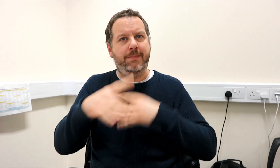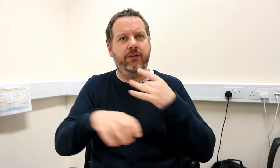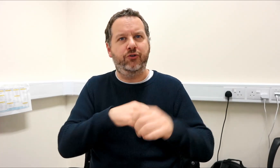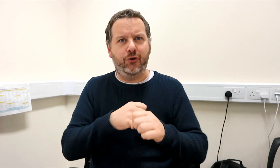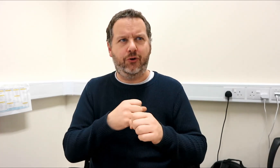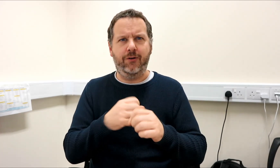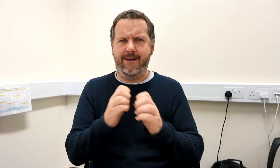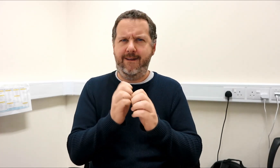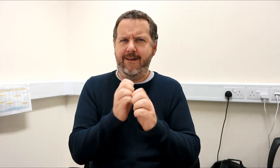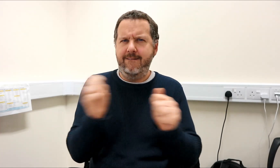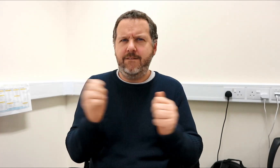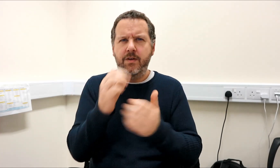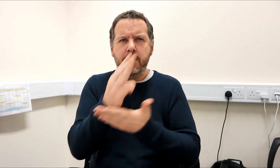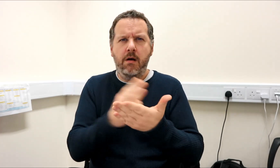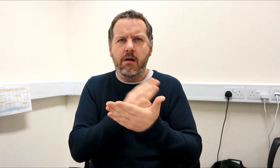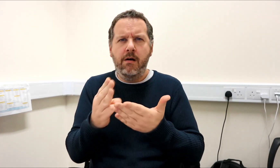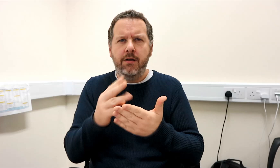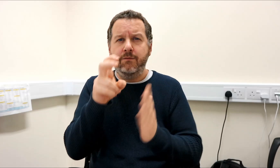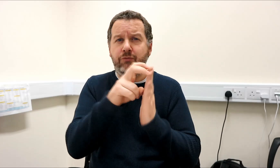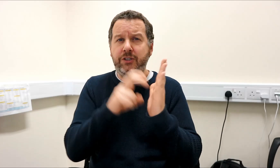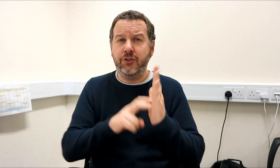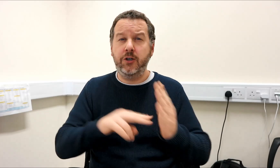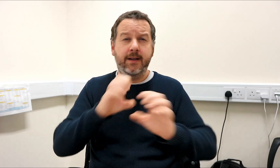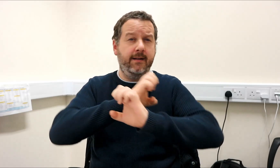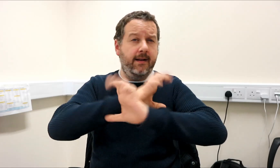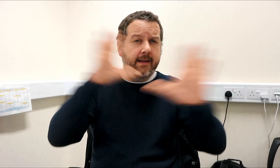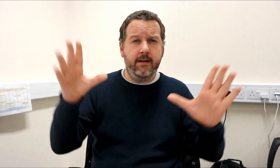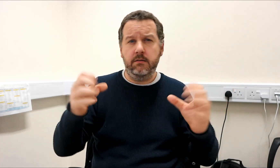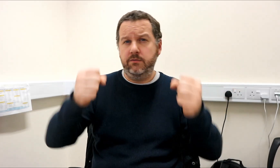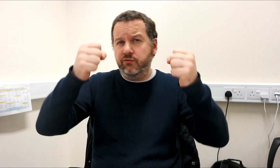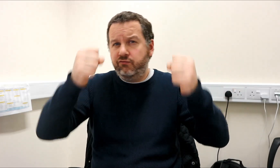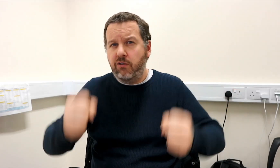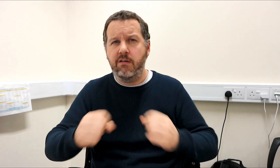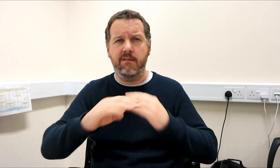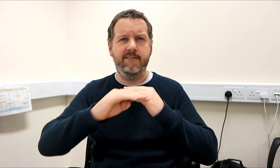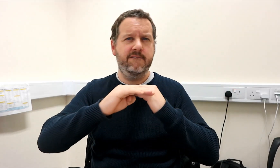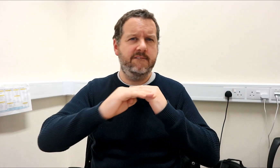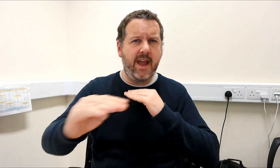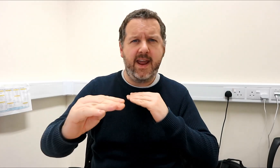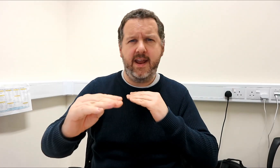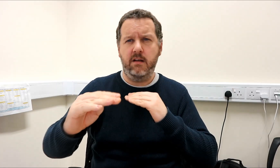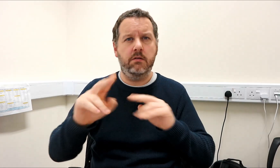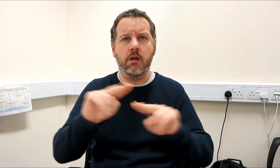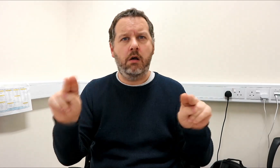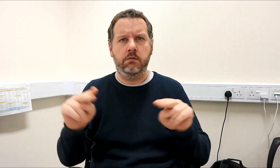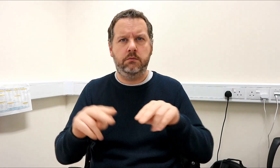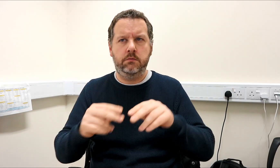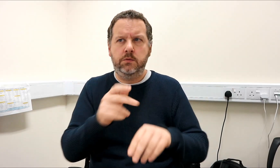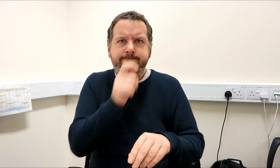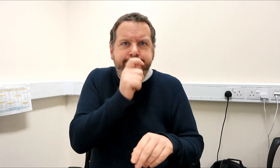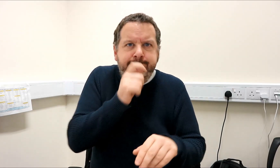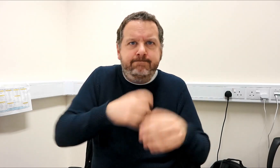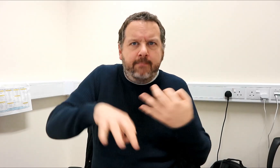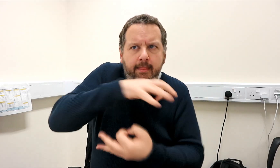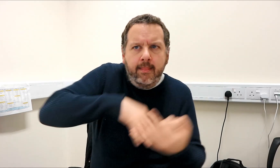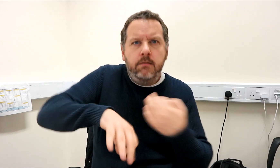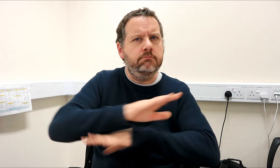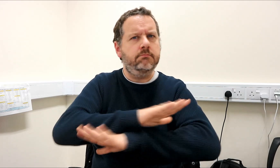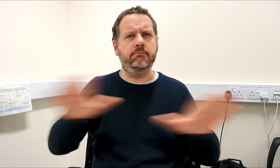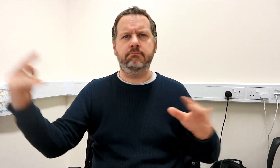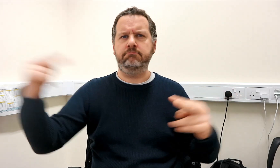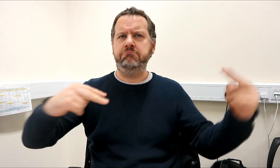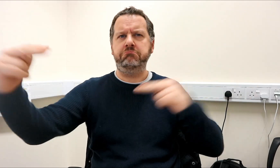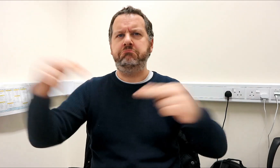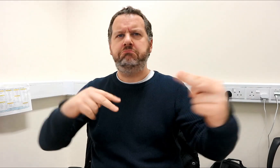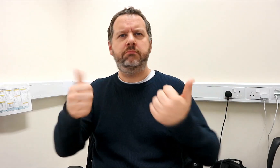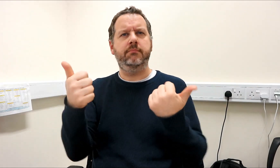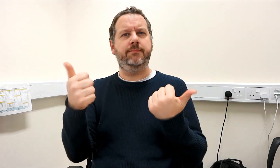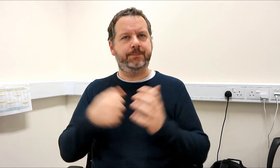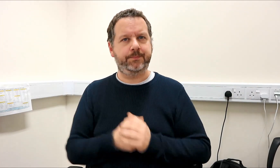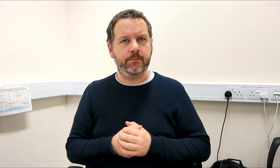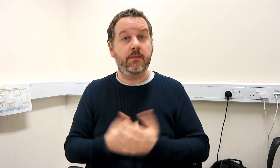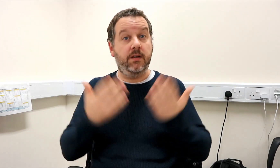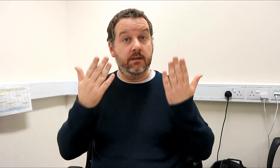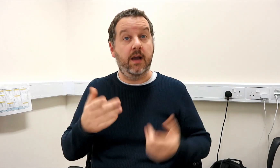the operation of the register will be solid, clear, fair and transparent.